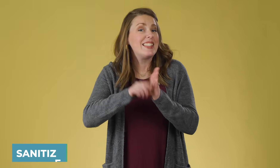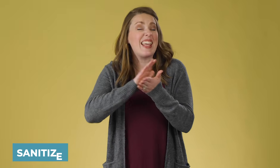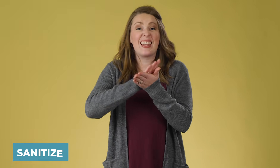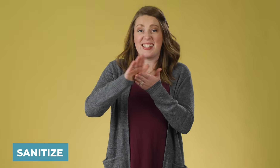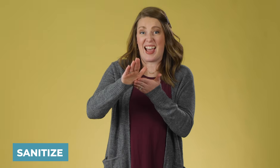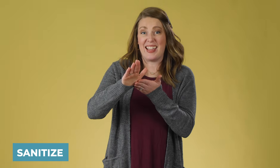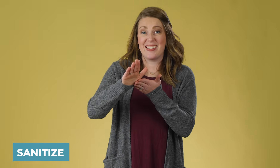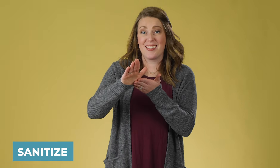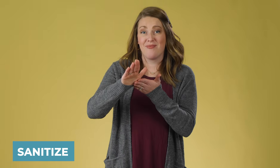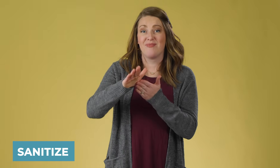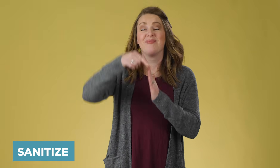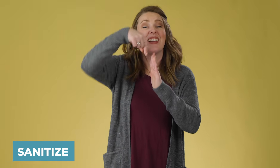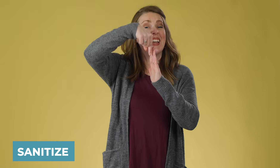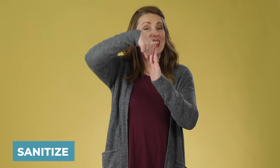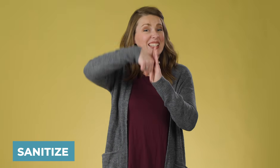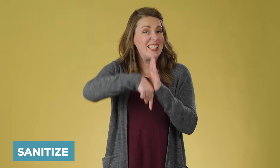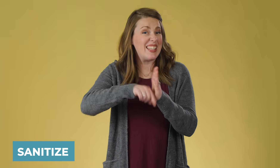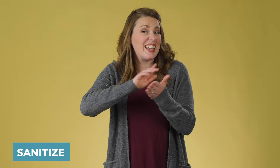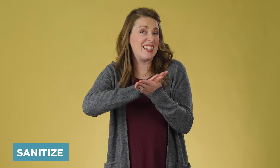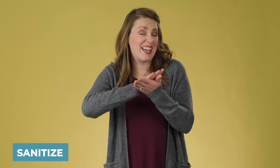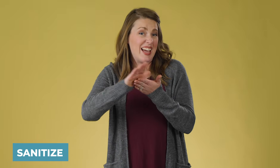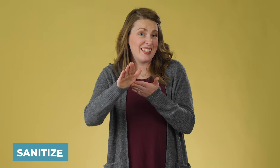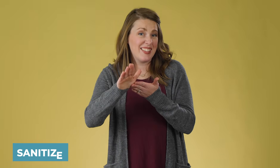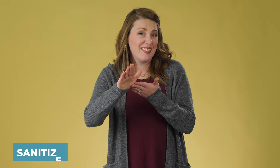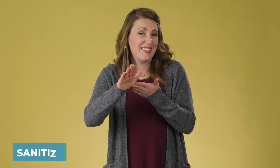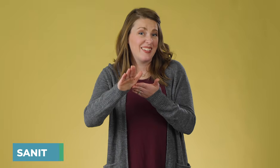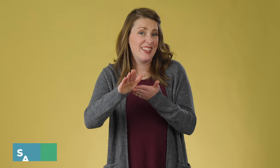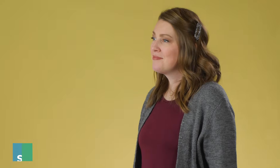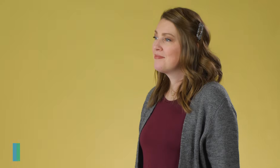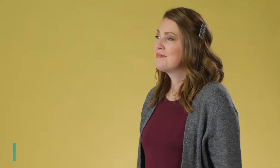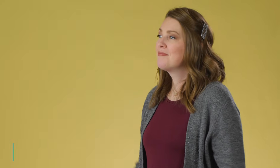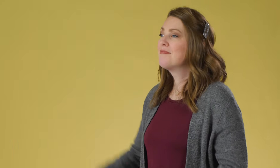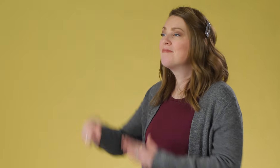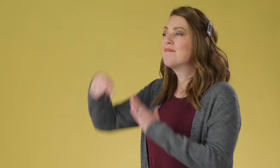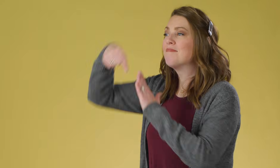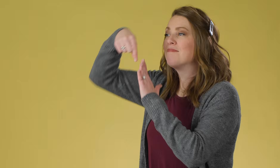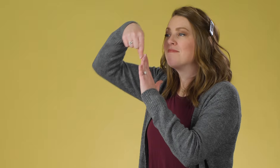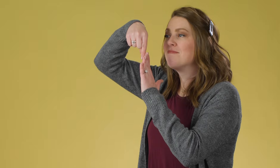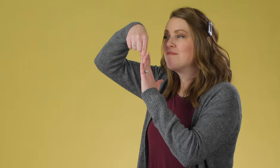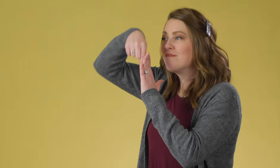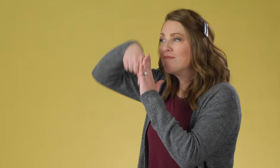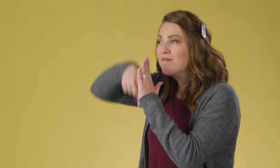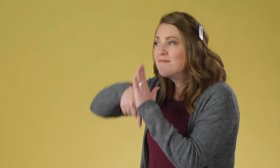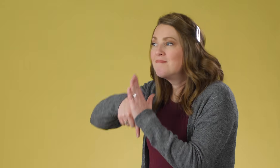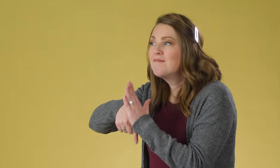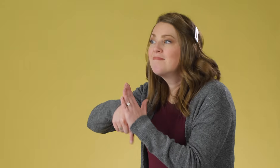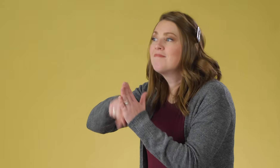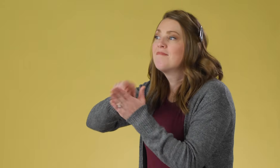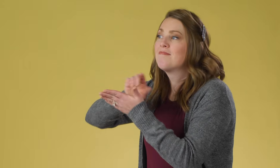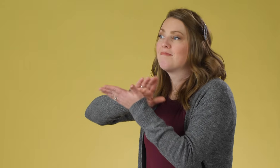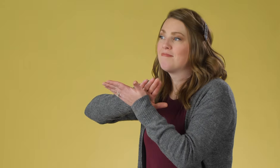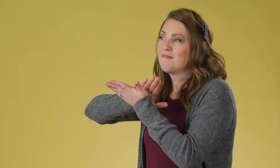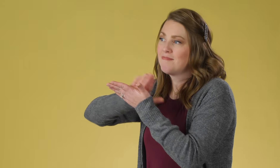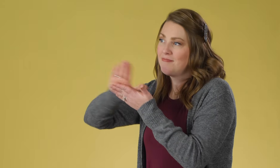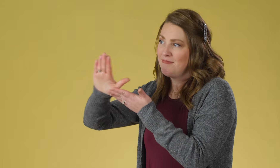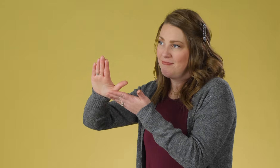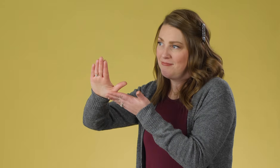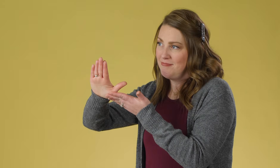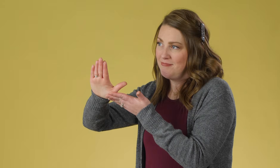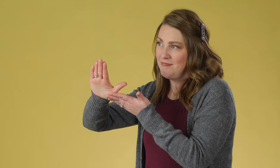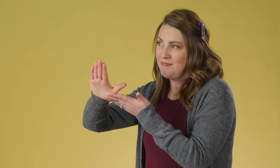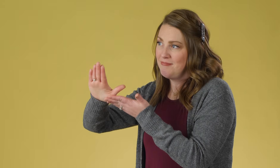'Sanitize, sanitize,' now for this instance the sign deep and clean